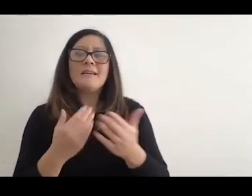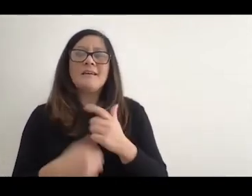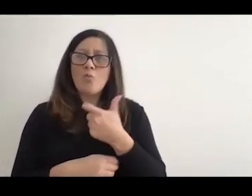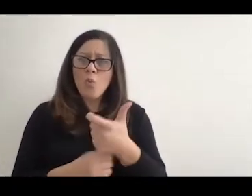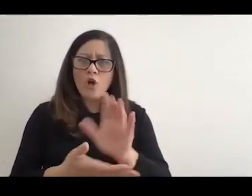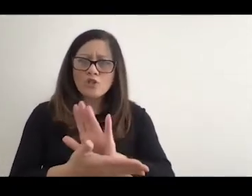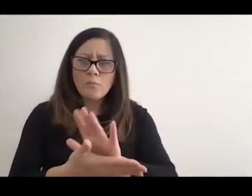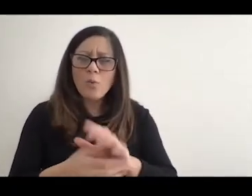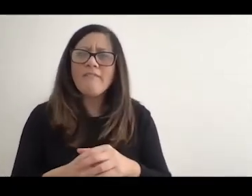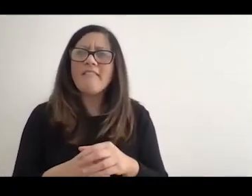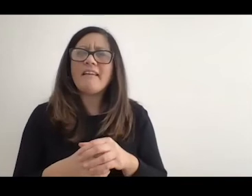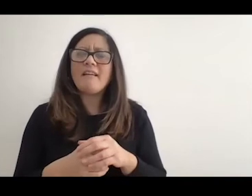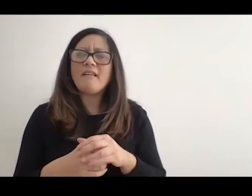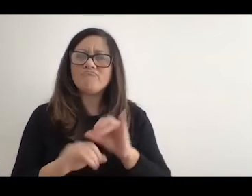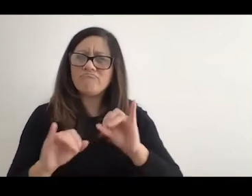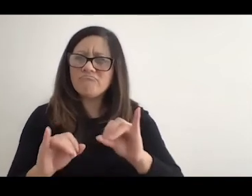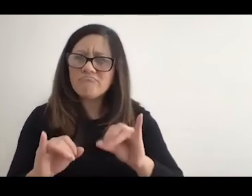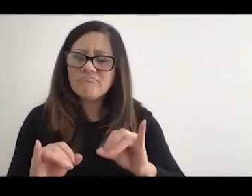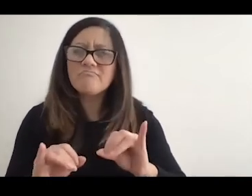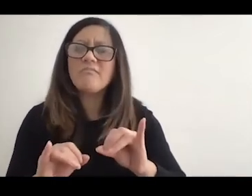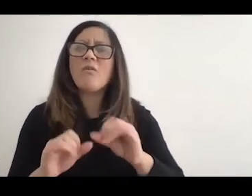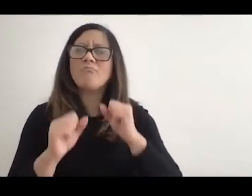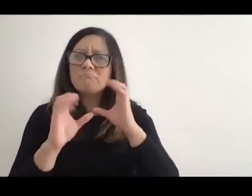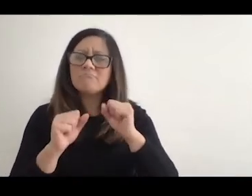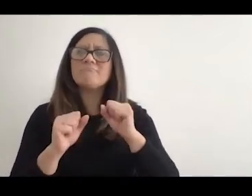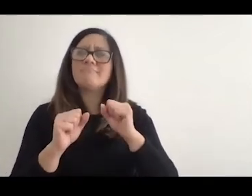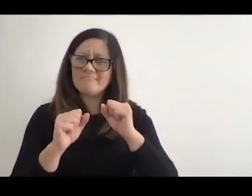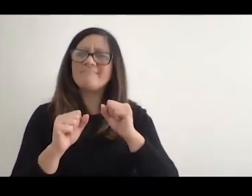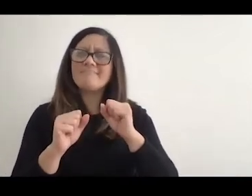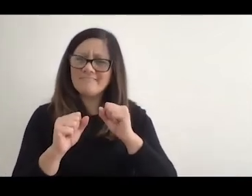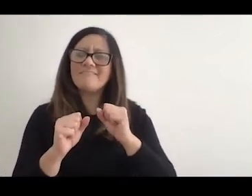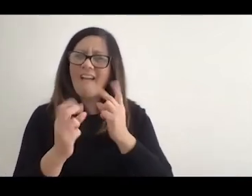But early on in my journey, I hadn't even identified it.